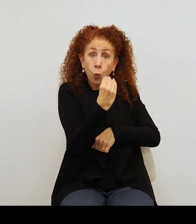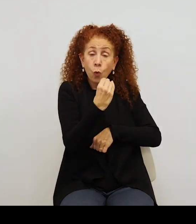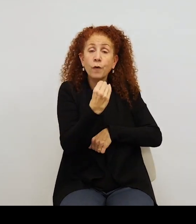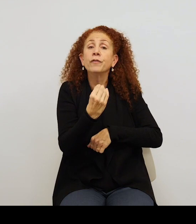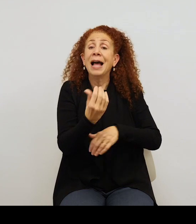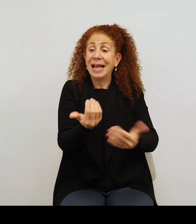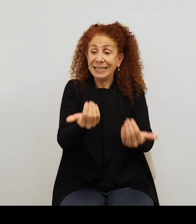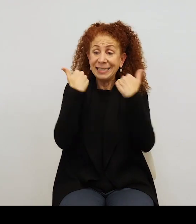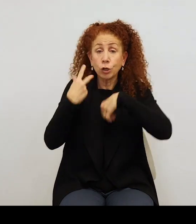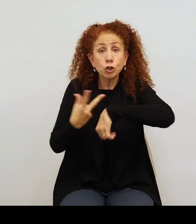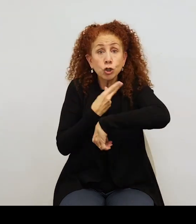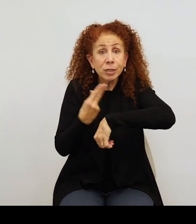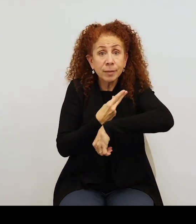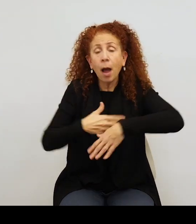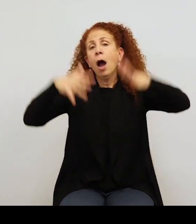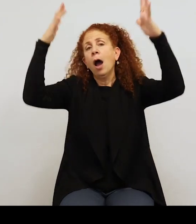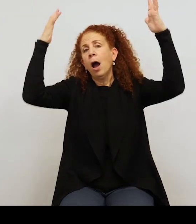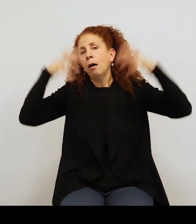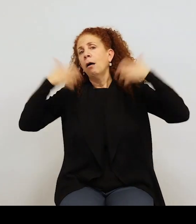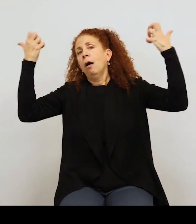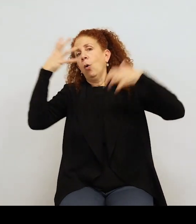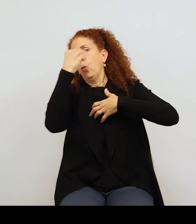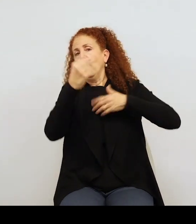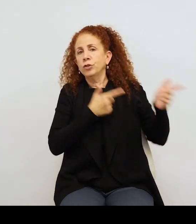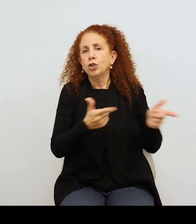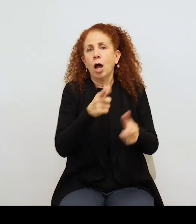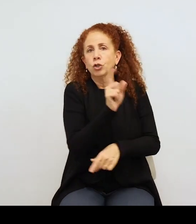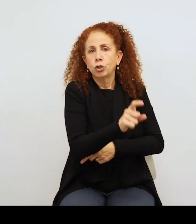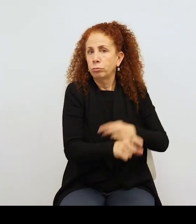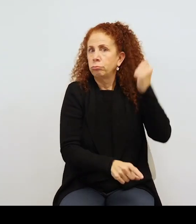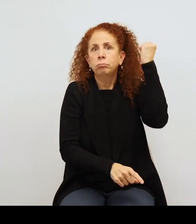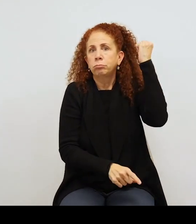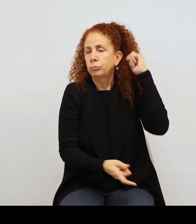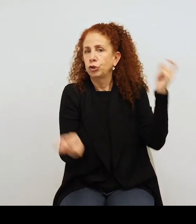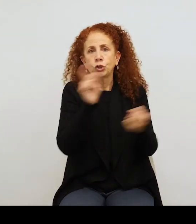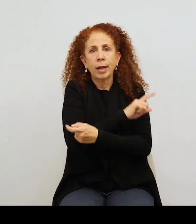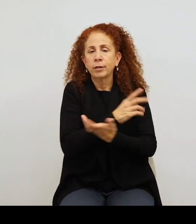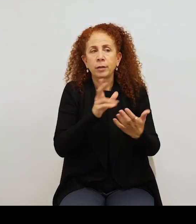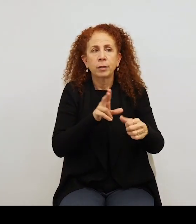There is large cries. All the wolves need to be shot. And there are, of course, different camps.